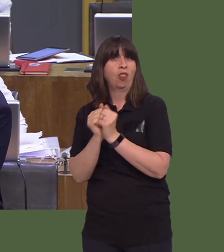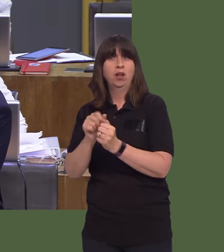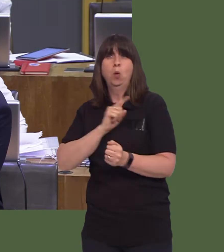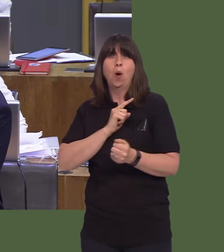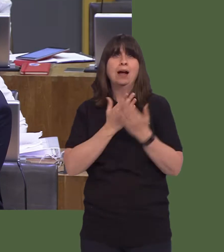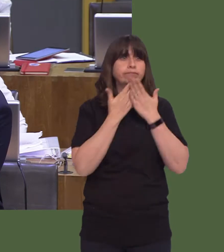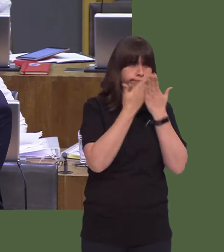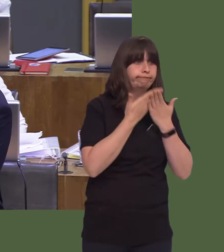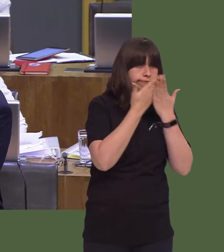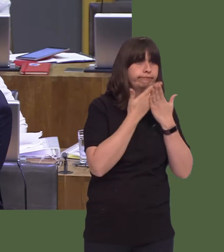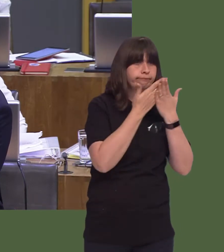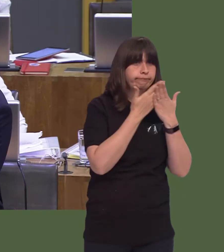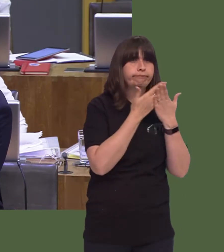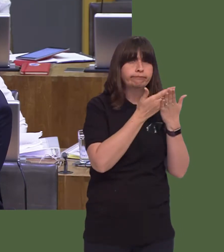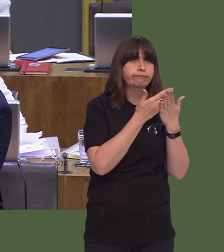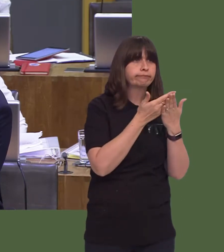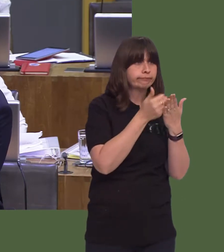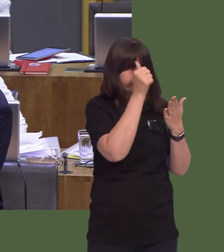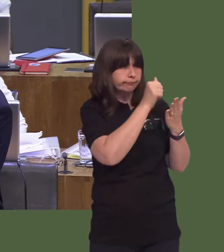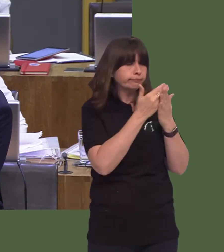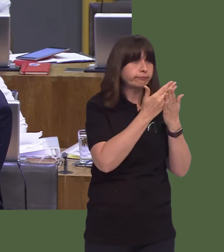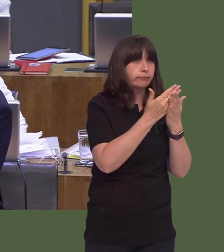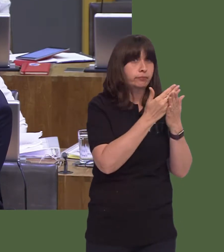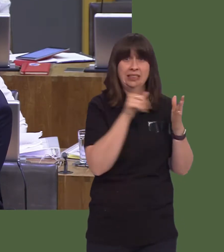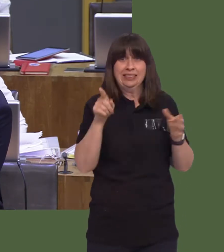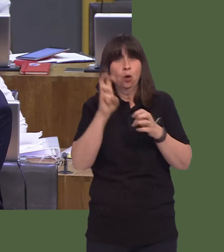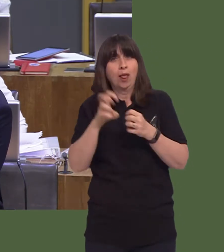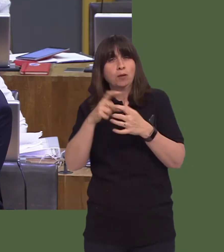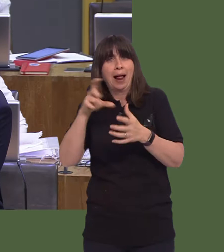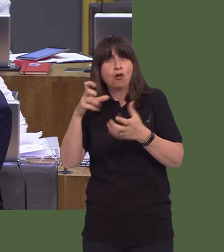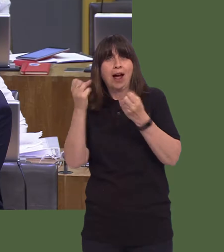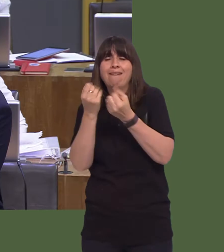subjects and enables him to develop more as an individual and therefore have a more rounded education.